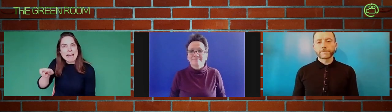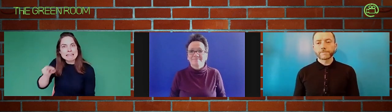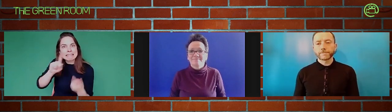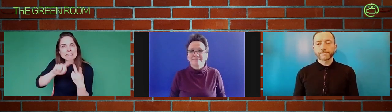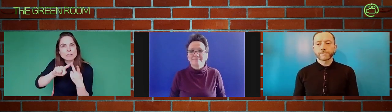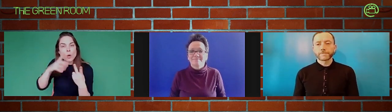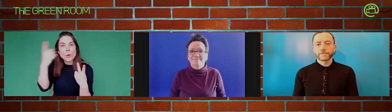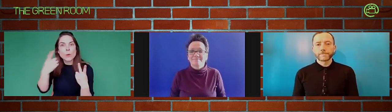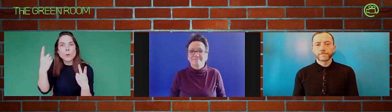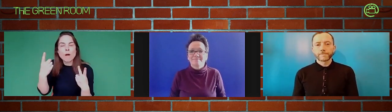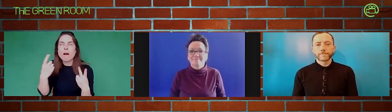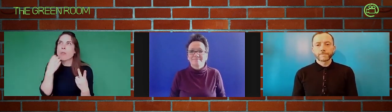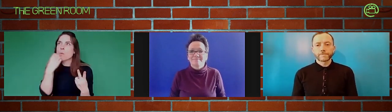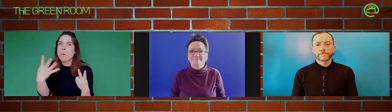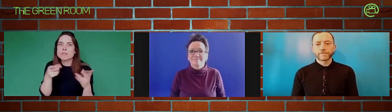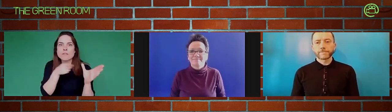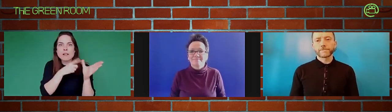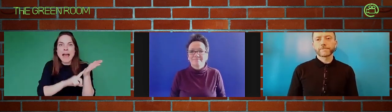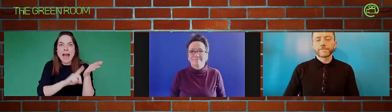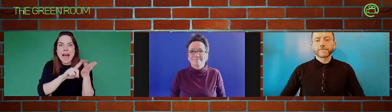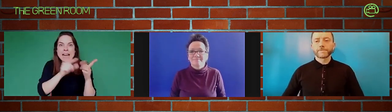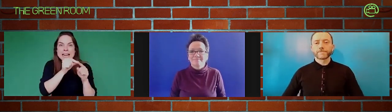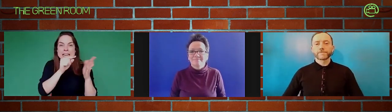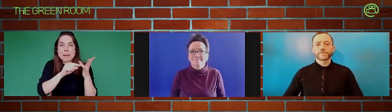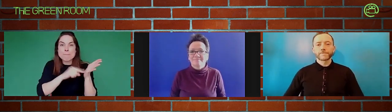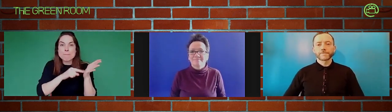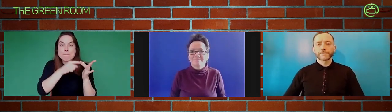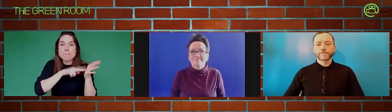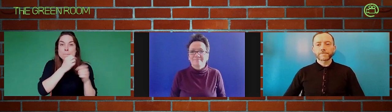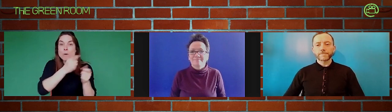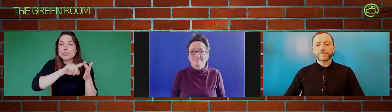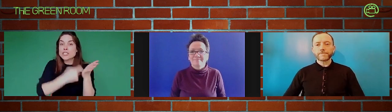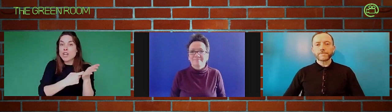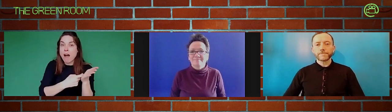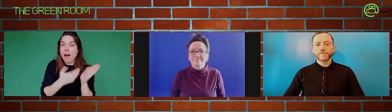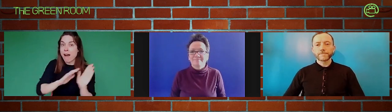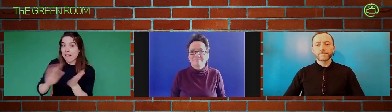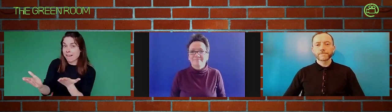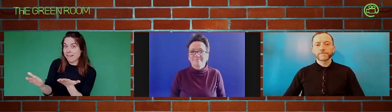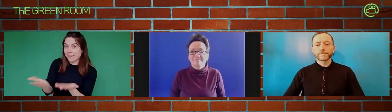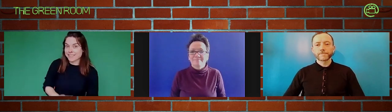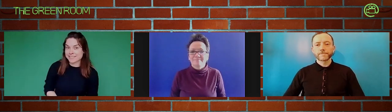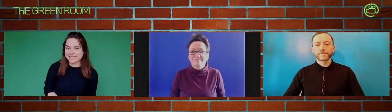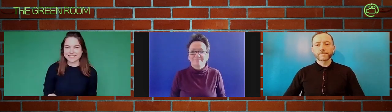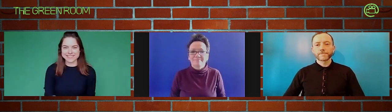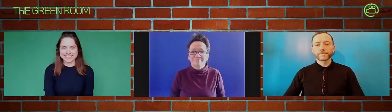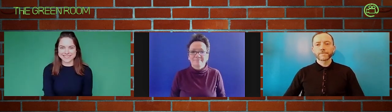Ali Pottinger. Hello Ali. Would you like to introduce yourself? Thank you very much Jo! Hello everybody